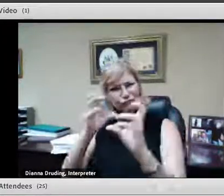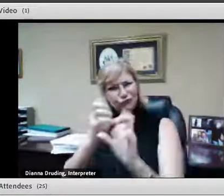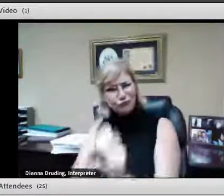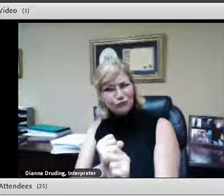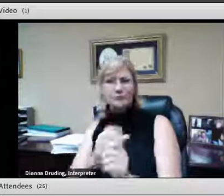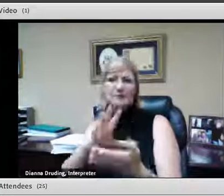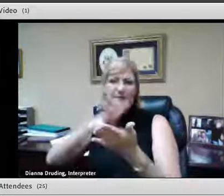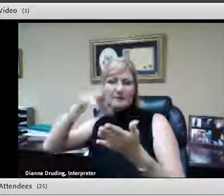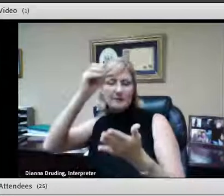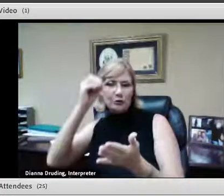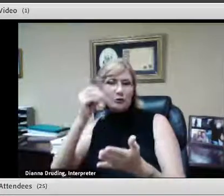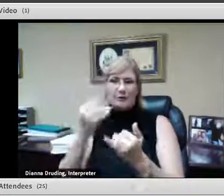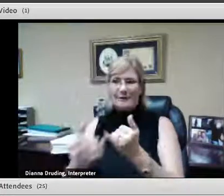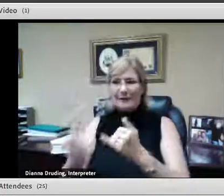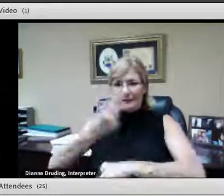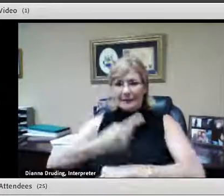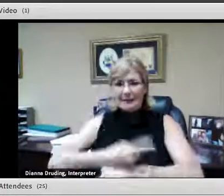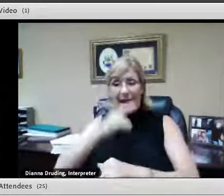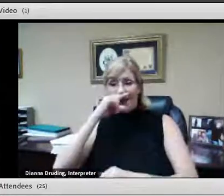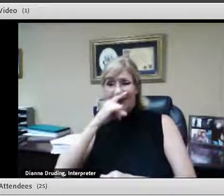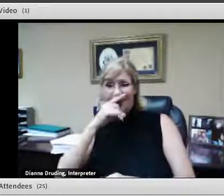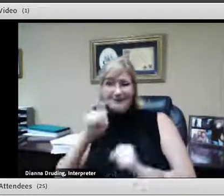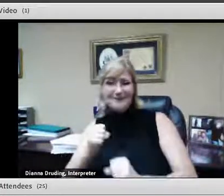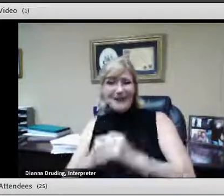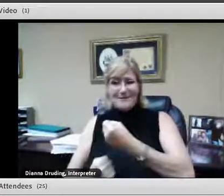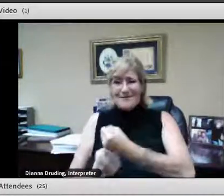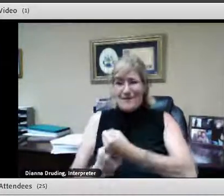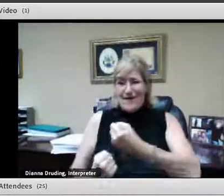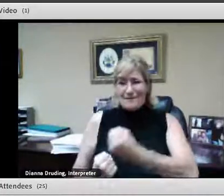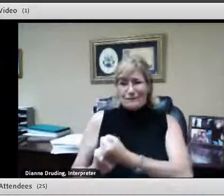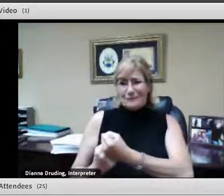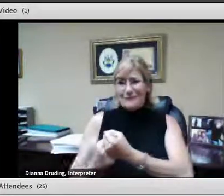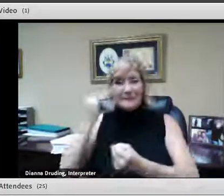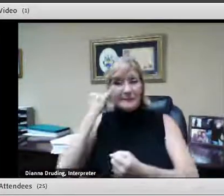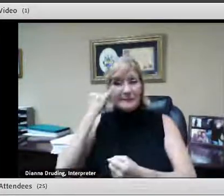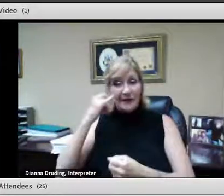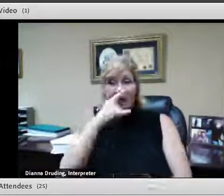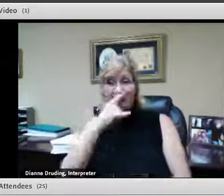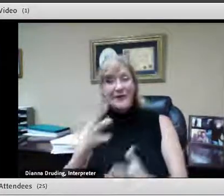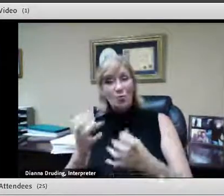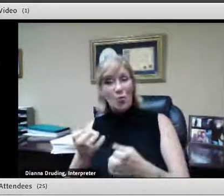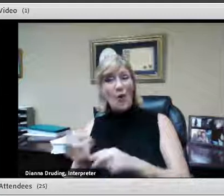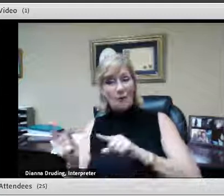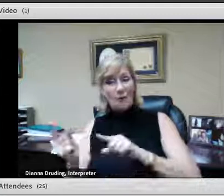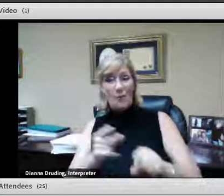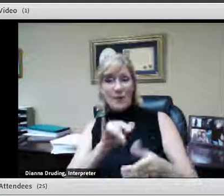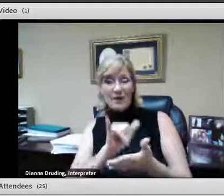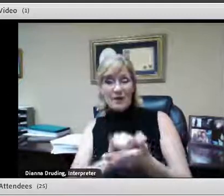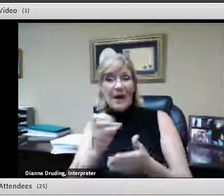kids can be your biggest advocates, and kids will, if they want to be there, if they want to come back again,